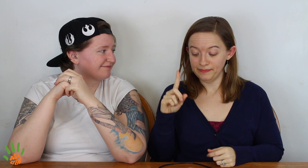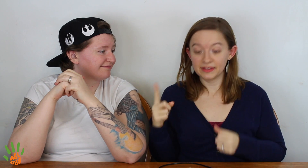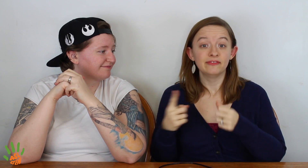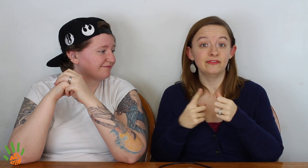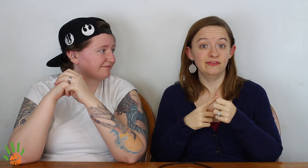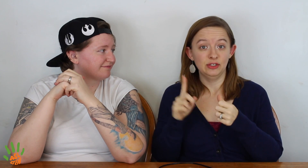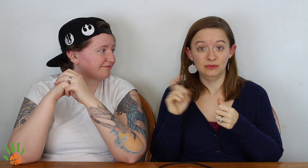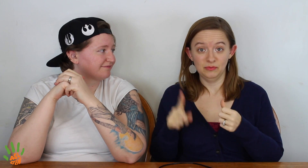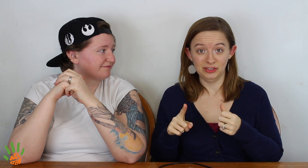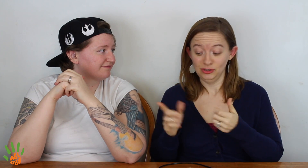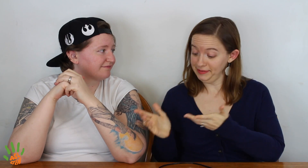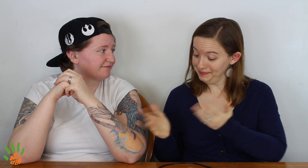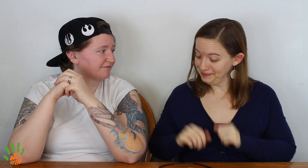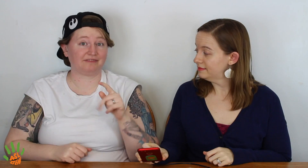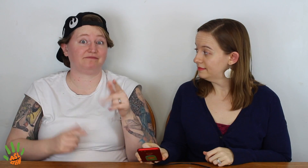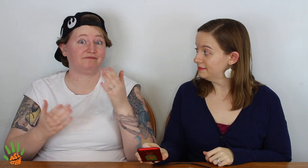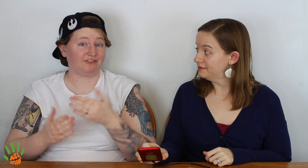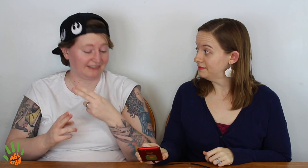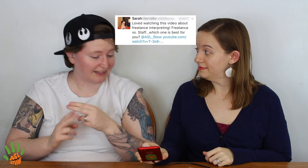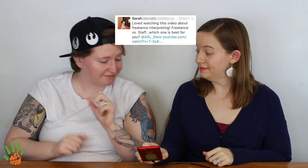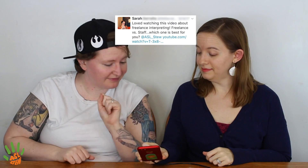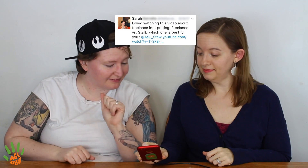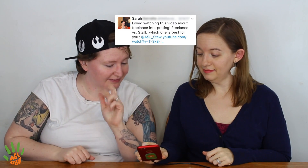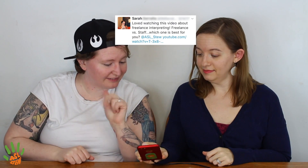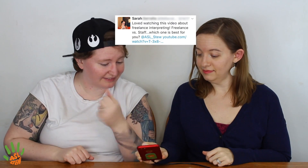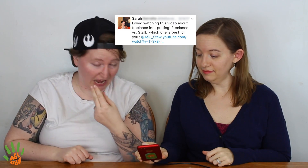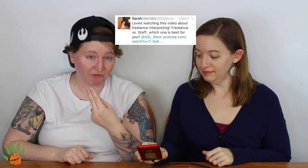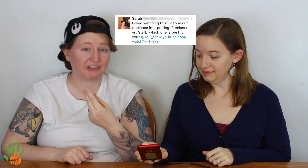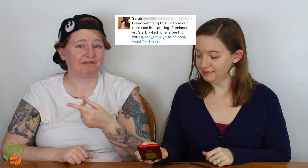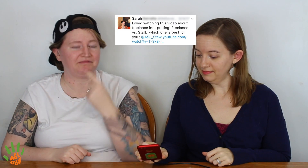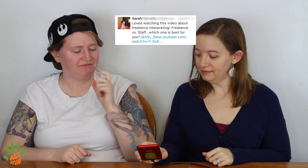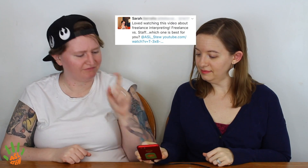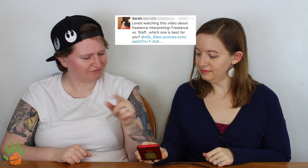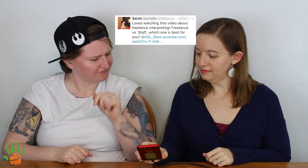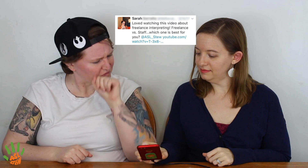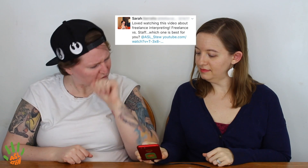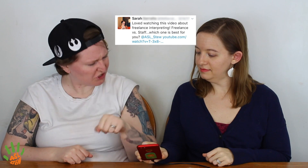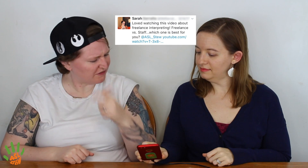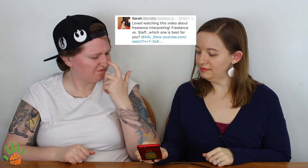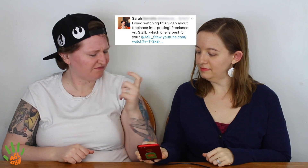So, here's the first question. Okay, the person's name is Sarah and they ask,